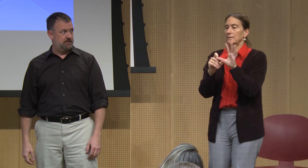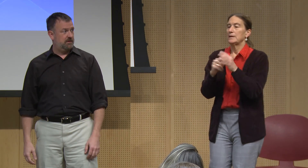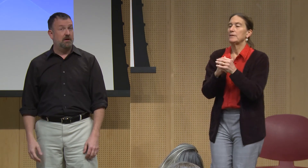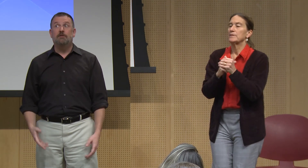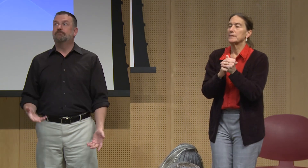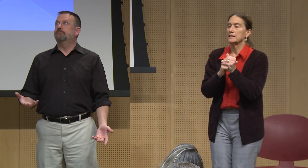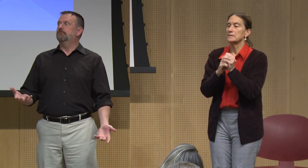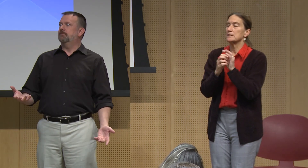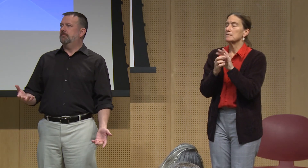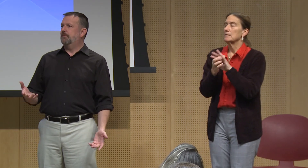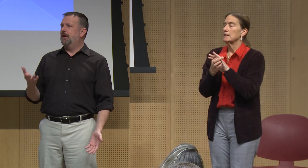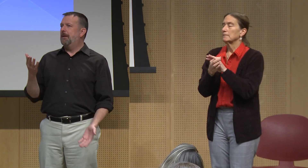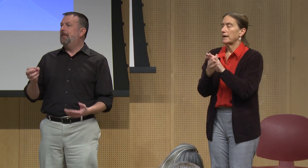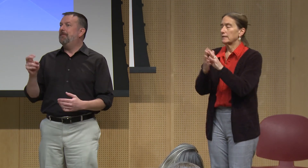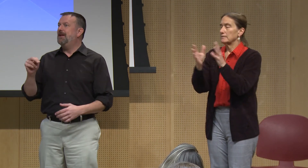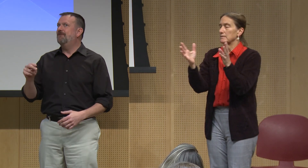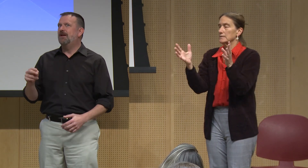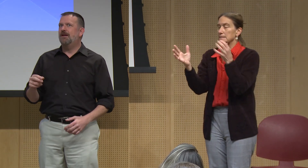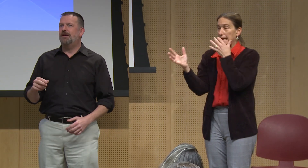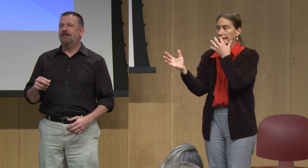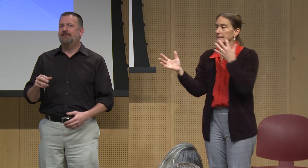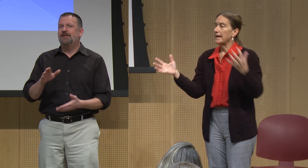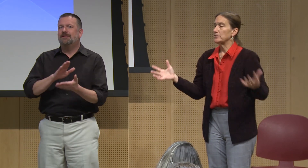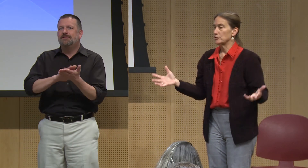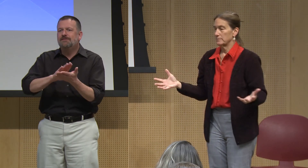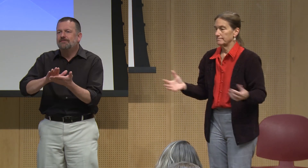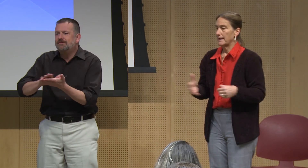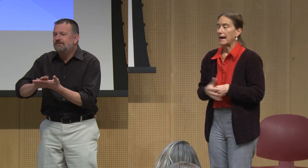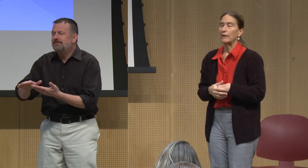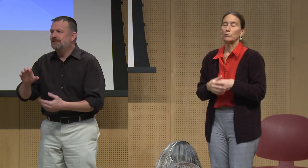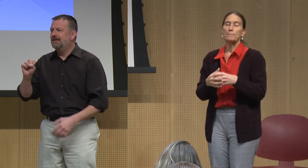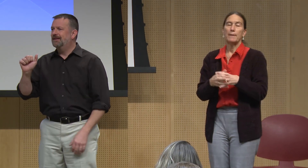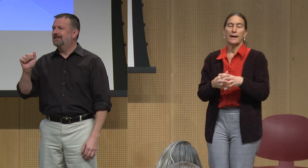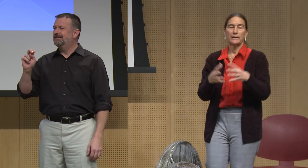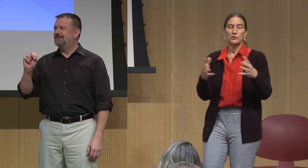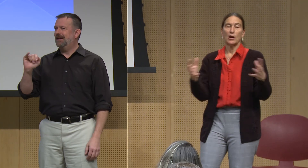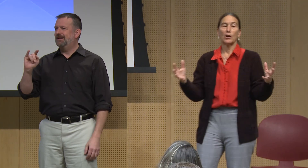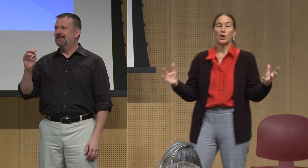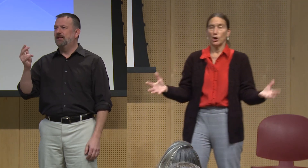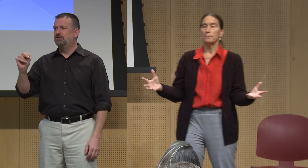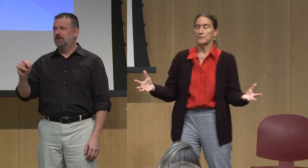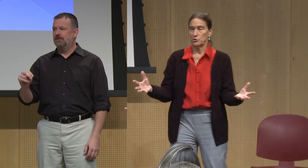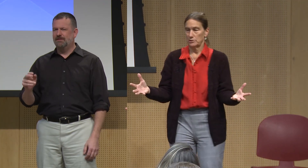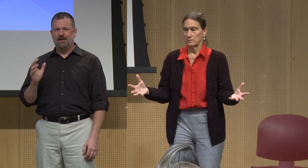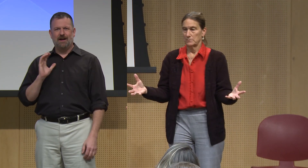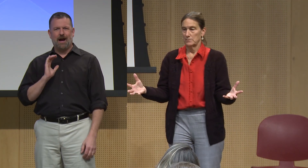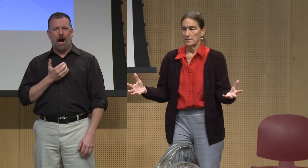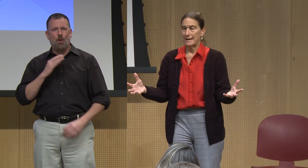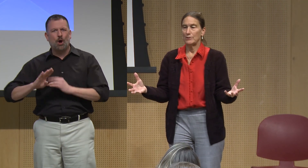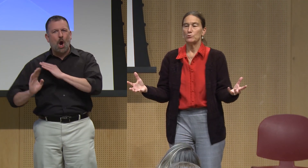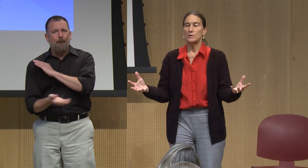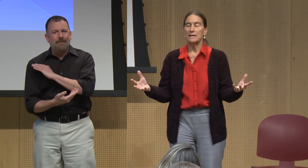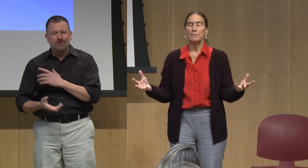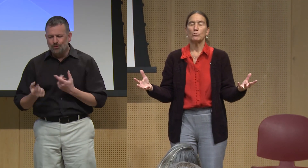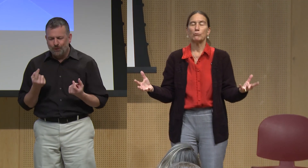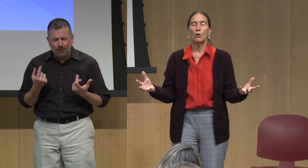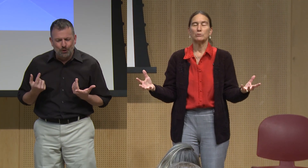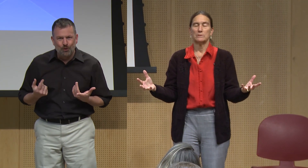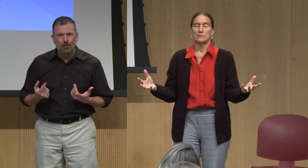EVEN THINGS LIKE SANITATION, HOW DO WE MANAGE OUR GARBAGE, KEEPING RODENTS OUT